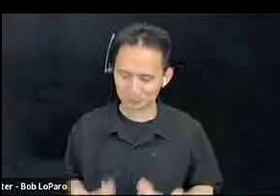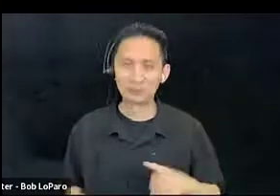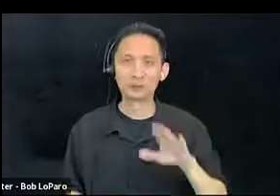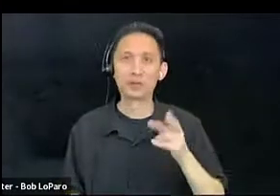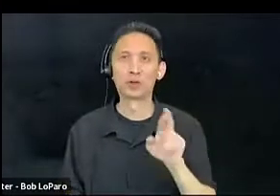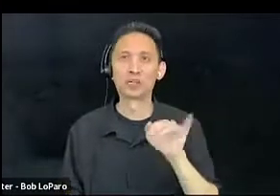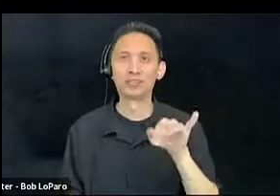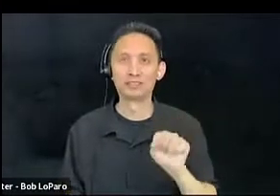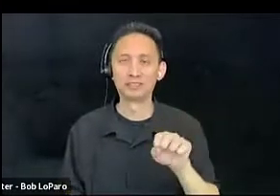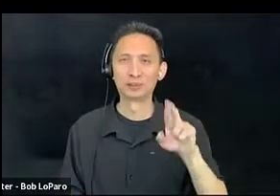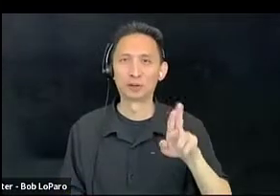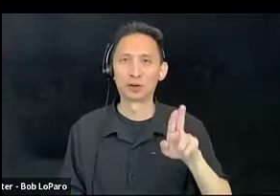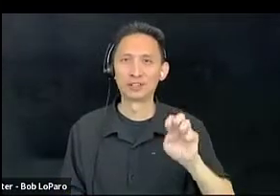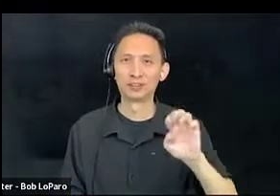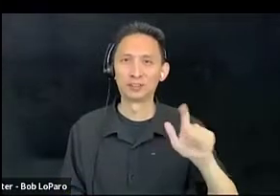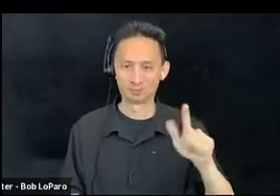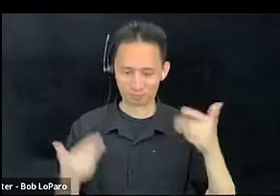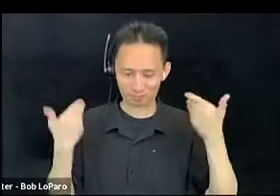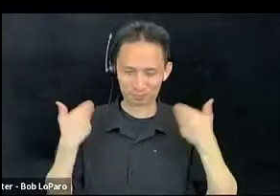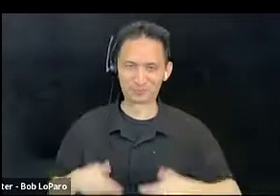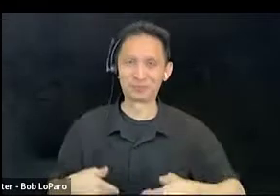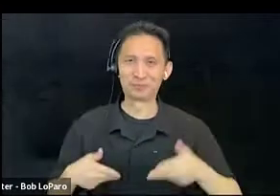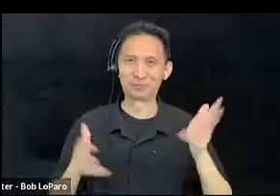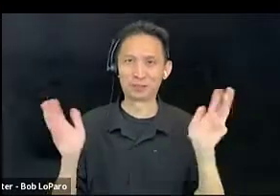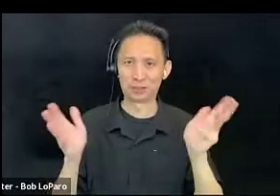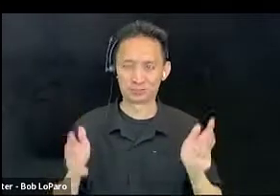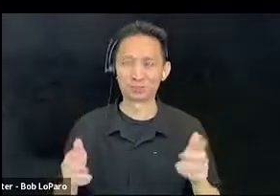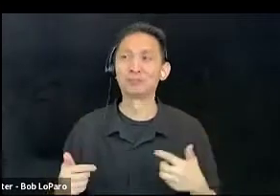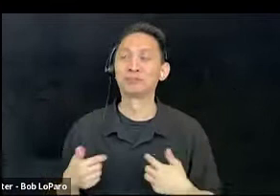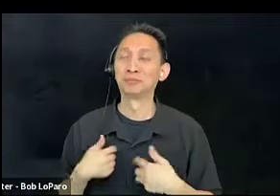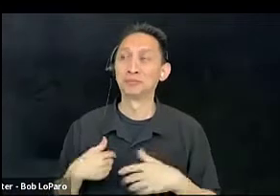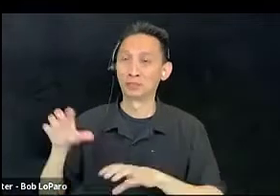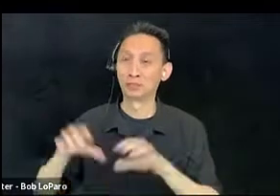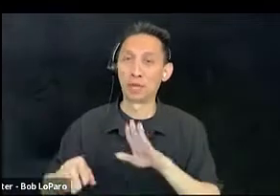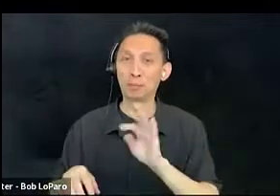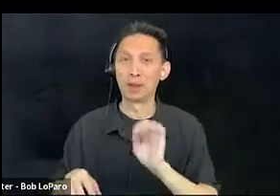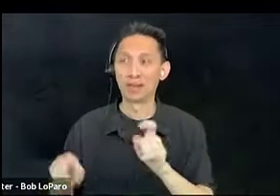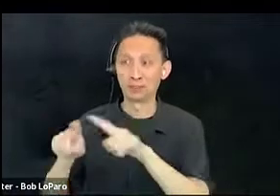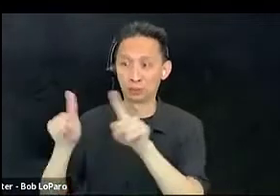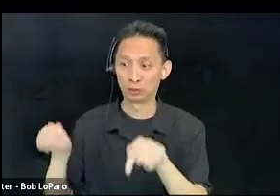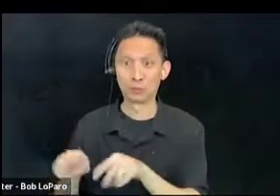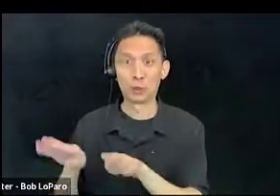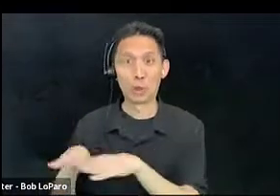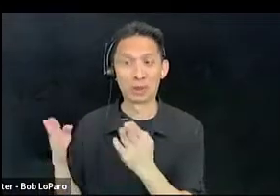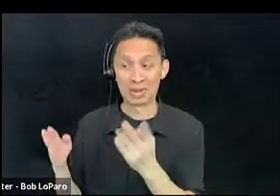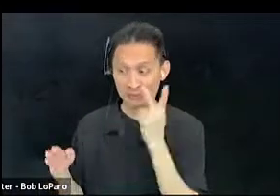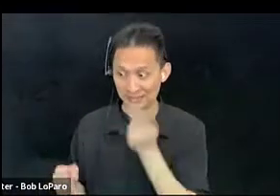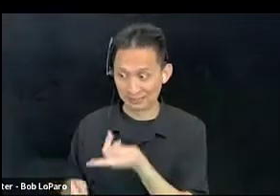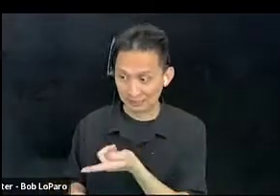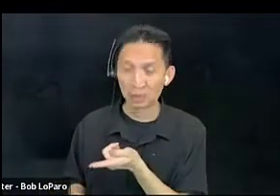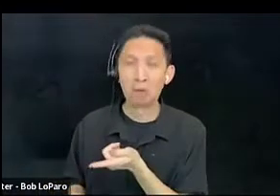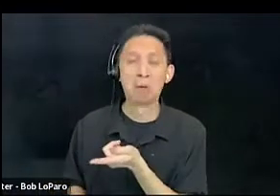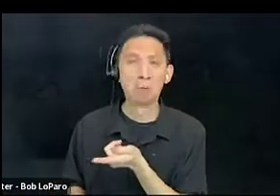Thank you so much. I do have the chat box open. So, please do feel free to type in your questions,